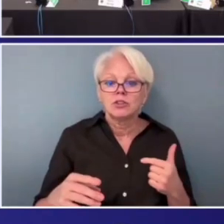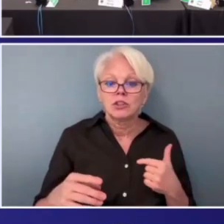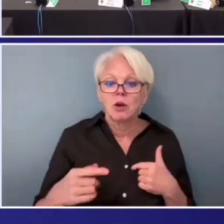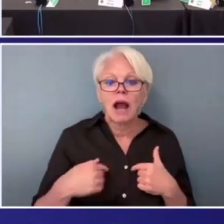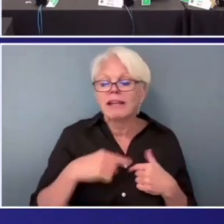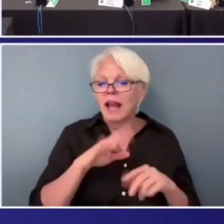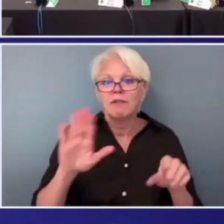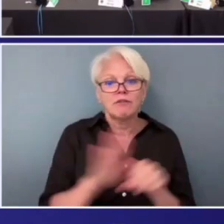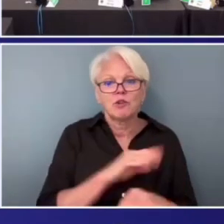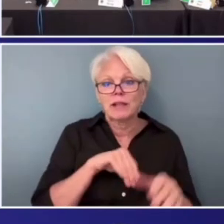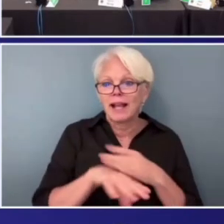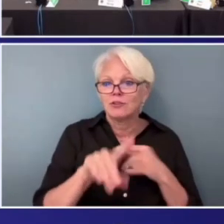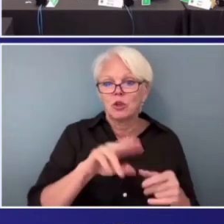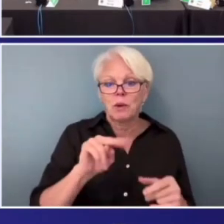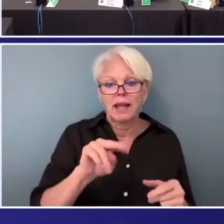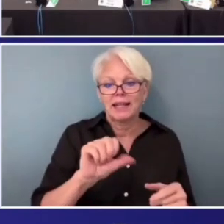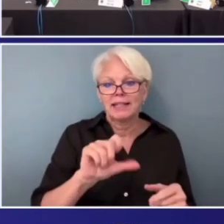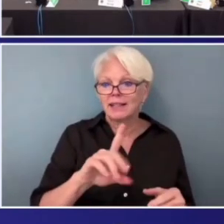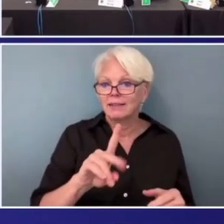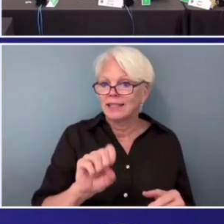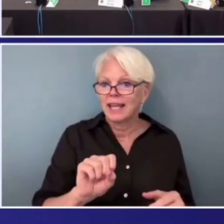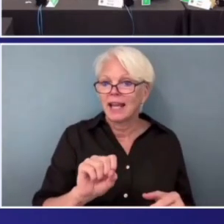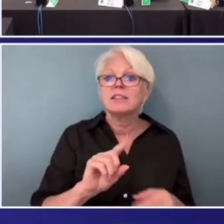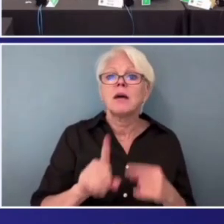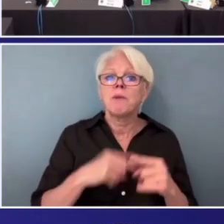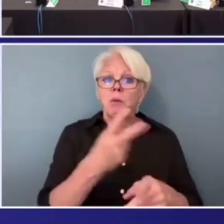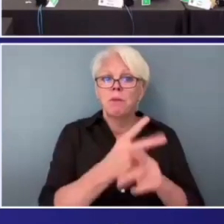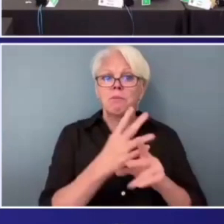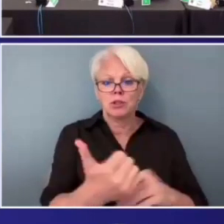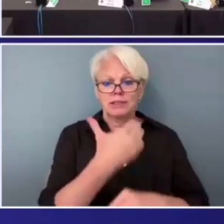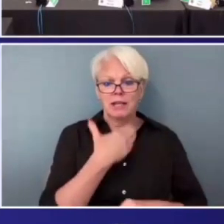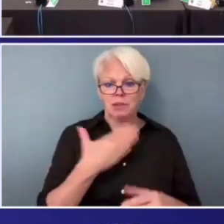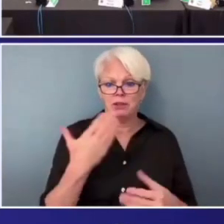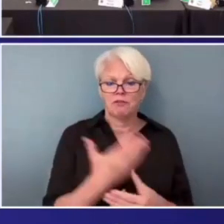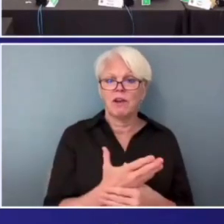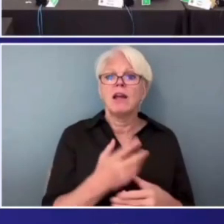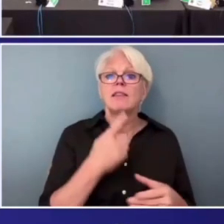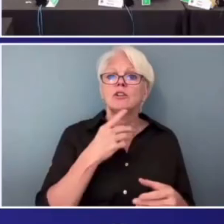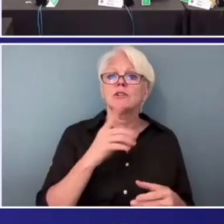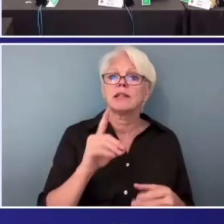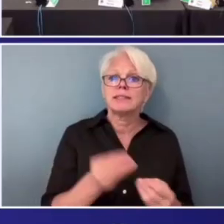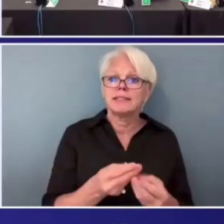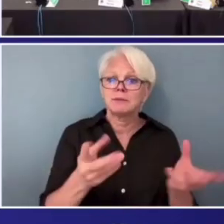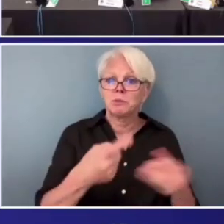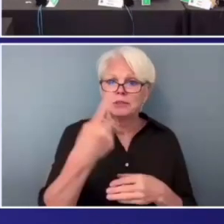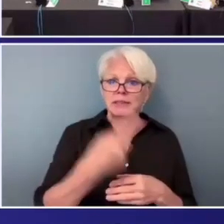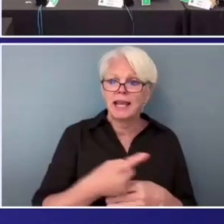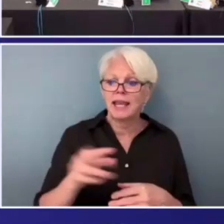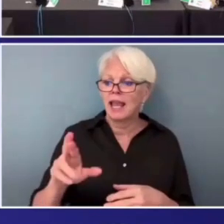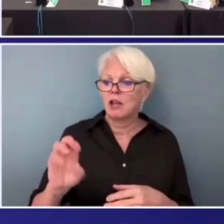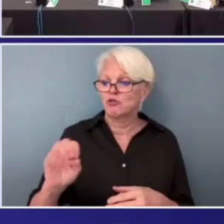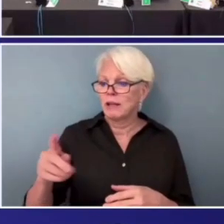but when borrowers send me their files, there is a dispersed date and there is a repayment date. There is not a made,